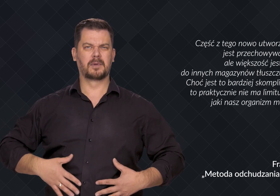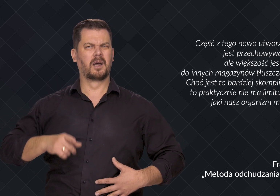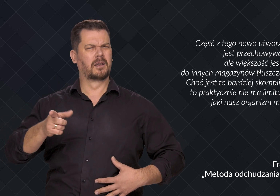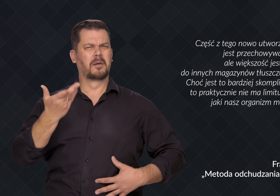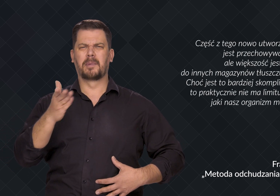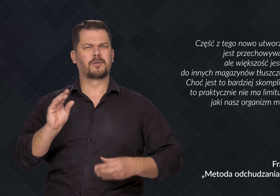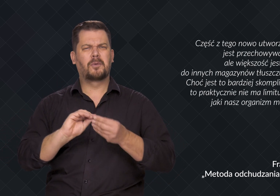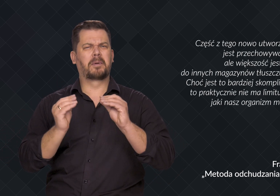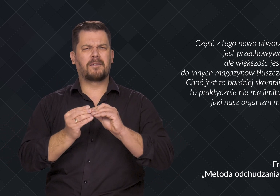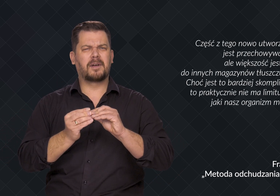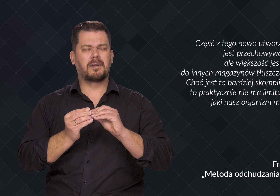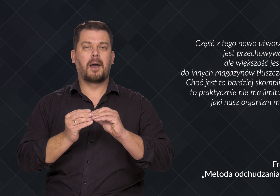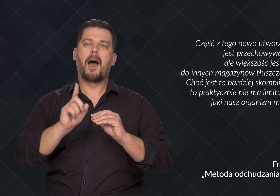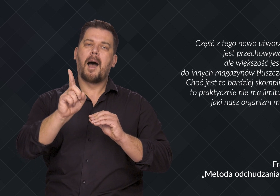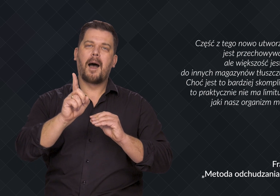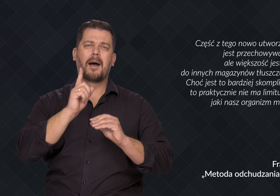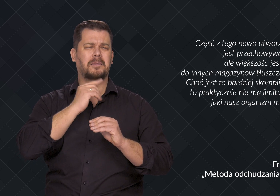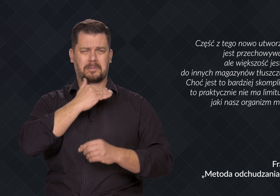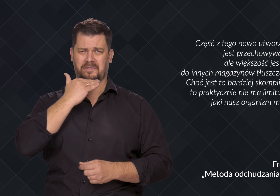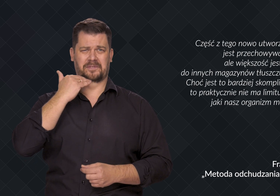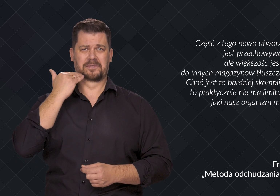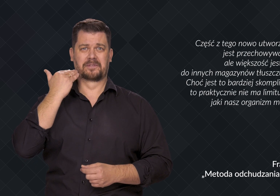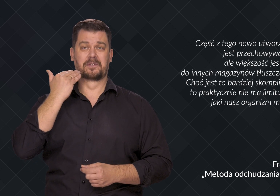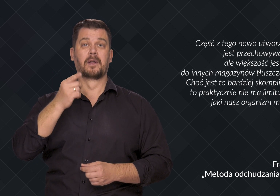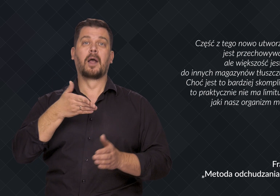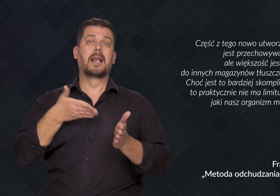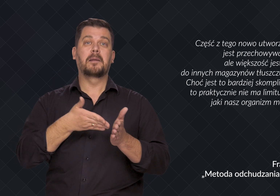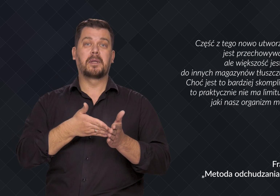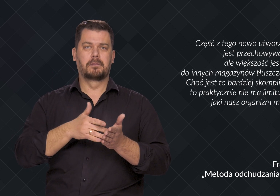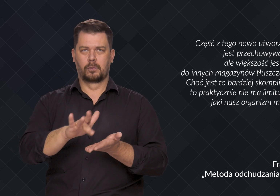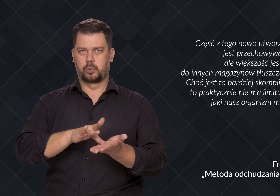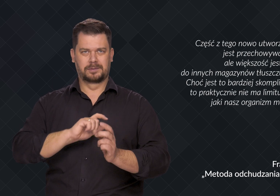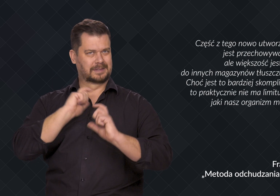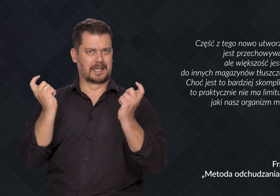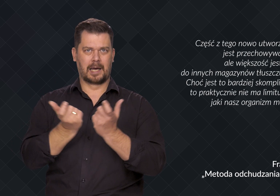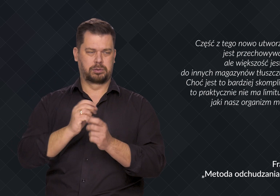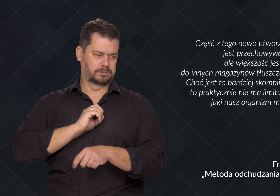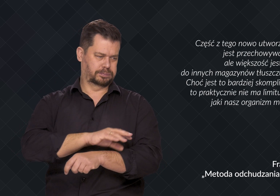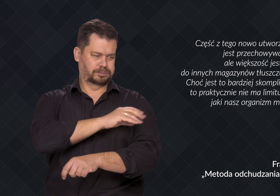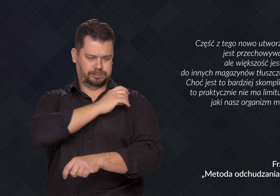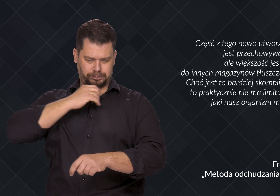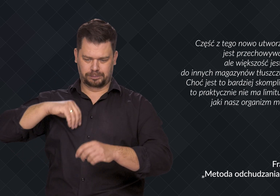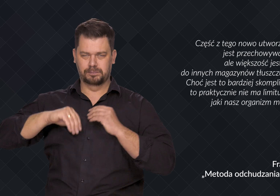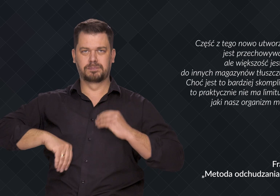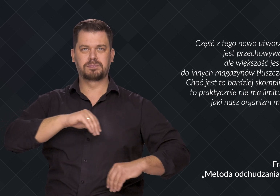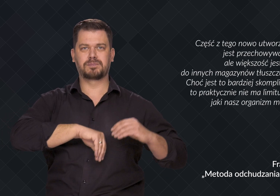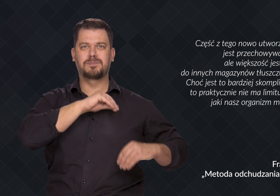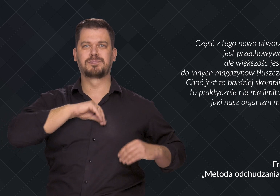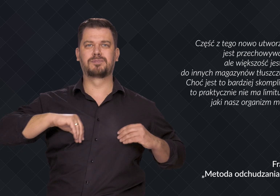Though it's a more complex process, there's virtually no limit to the amount of fat our bodies can produce.